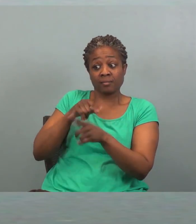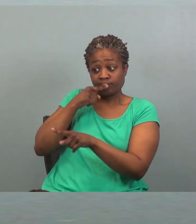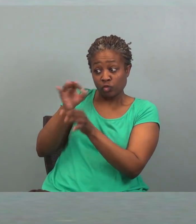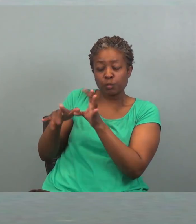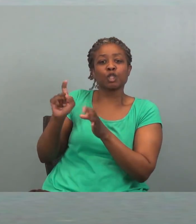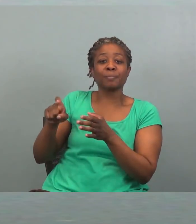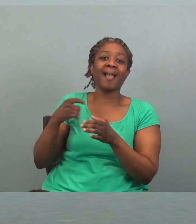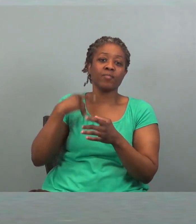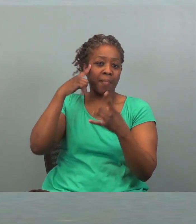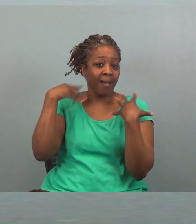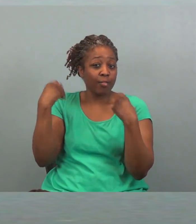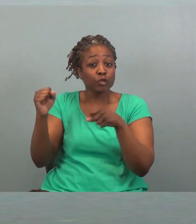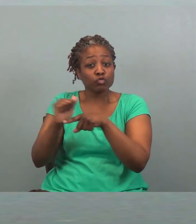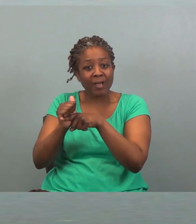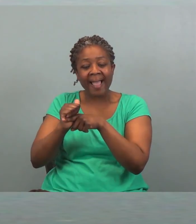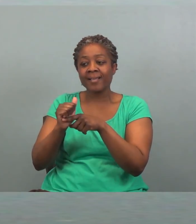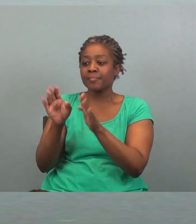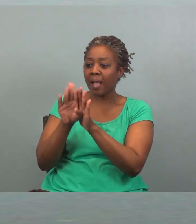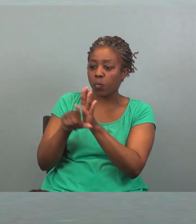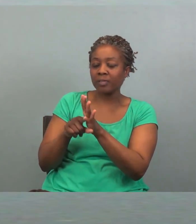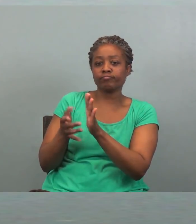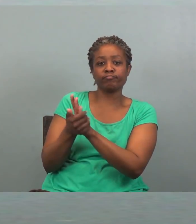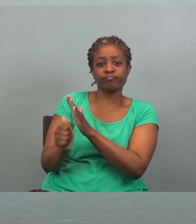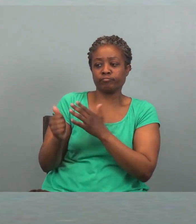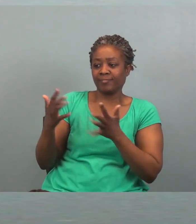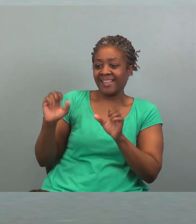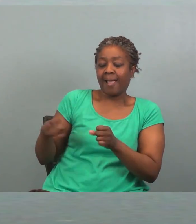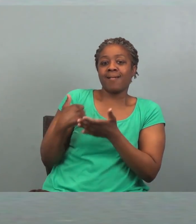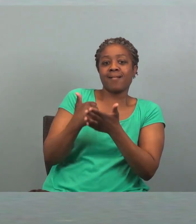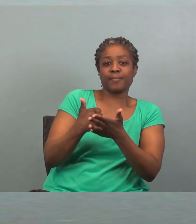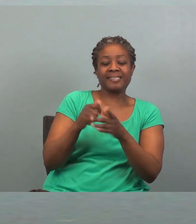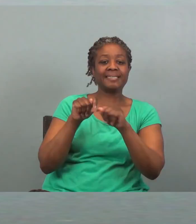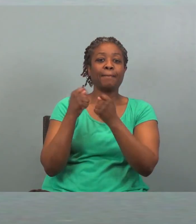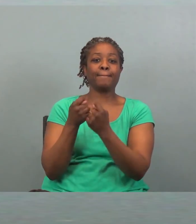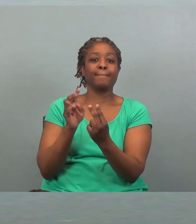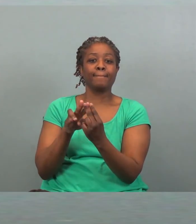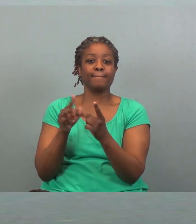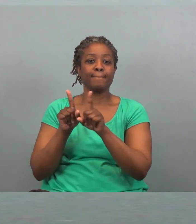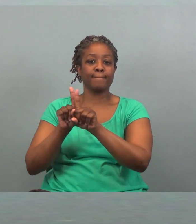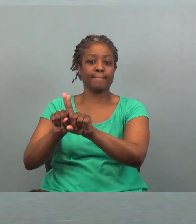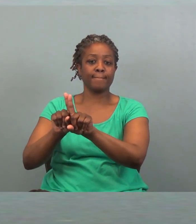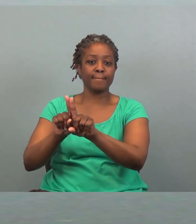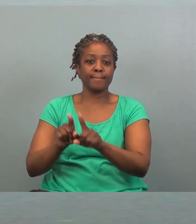To be clear, this second interpreter should also have training in the mental health arena. With the proper training and background, they will be able to serve as a strong team for you.